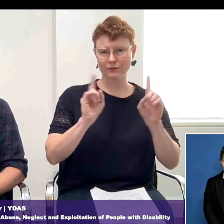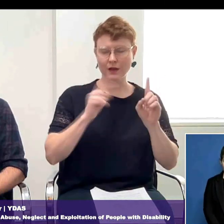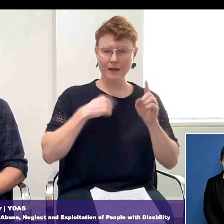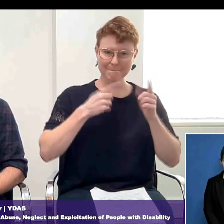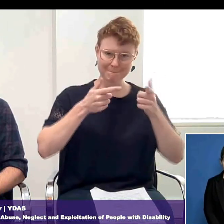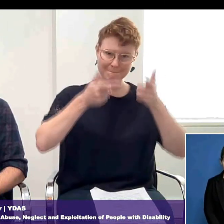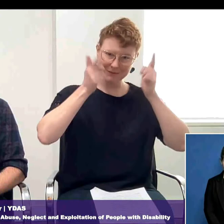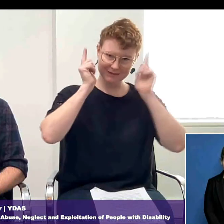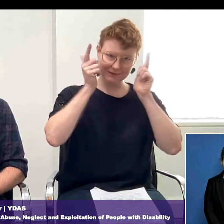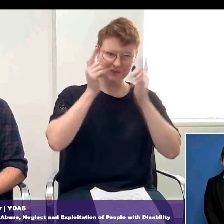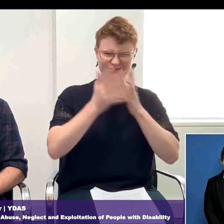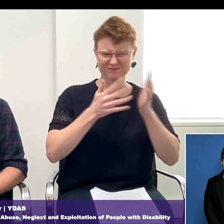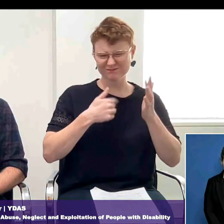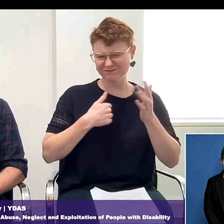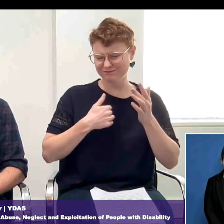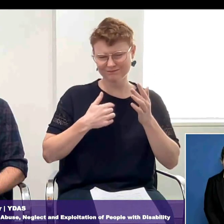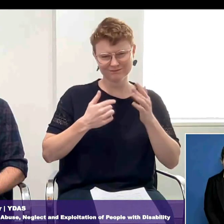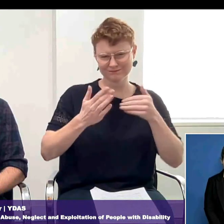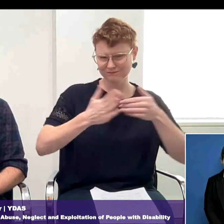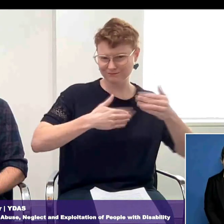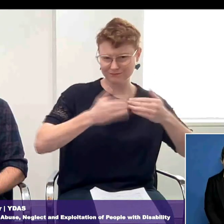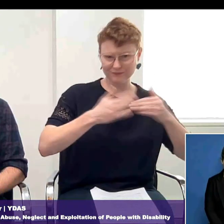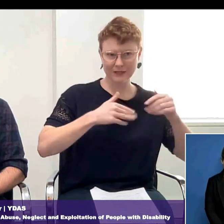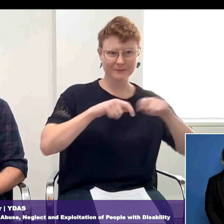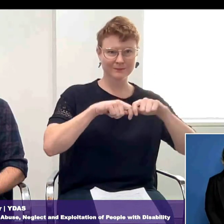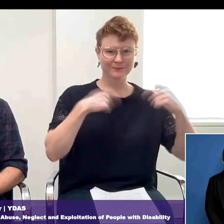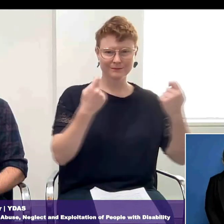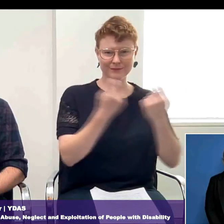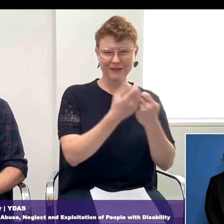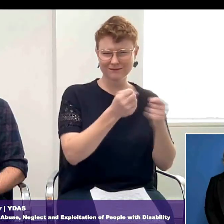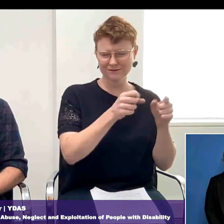My role is currently as the Manager of the Youth Disability Advocacy Service.